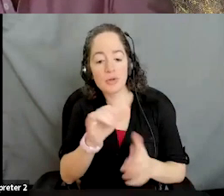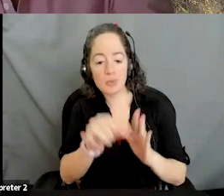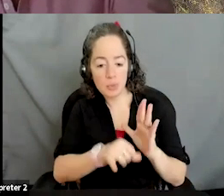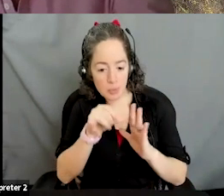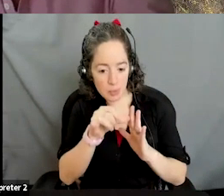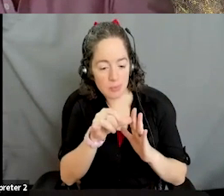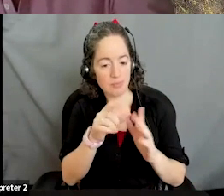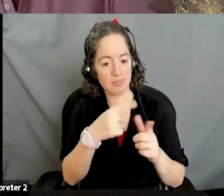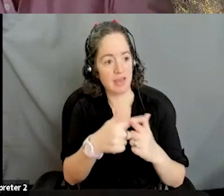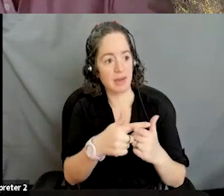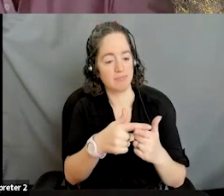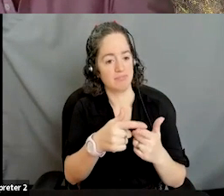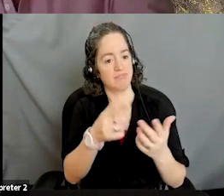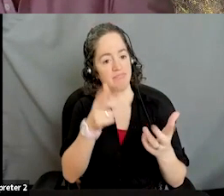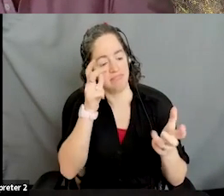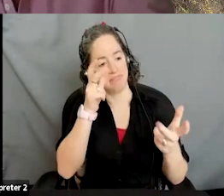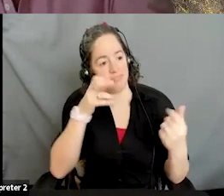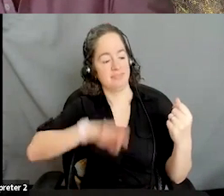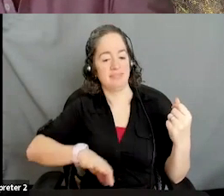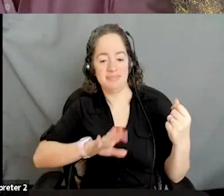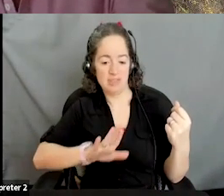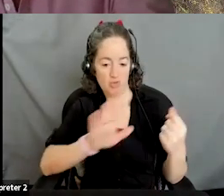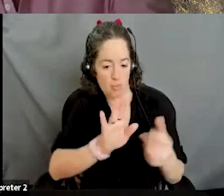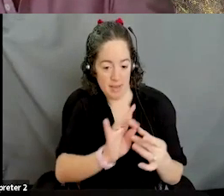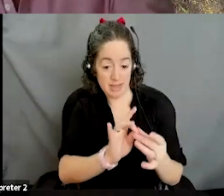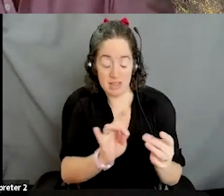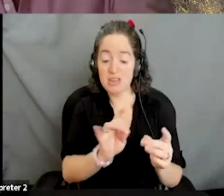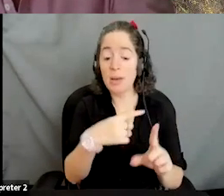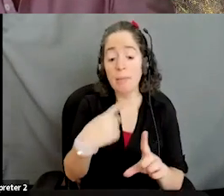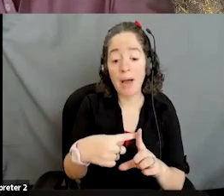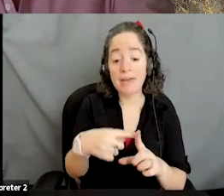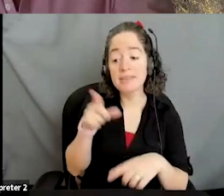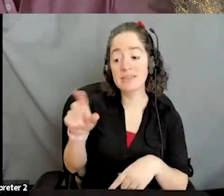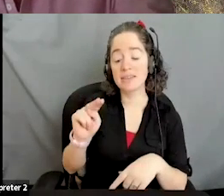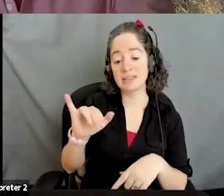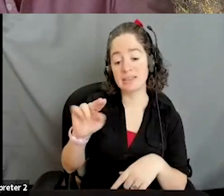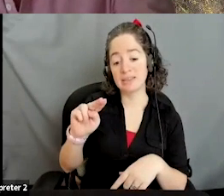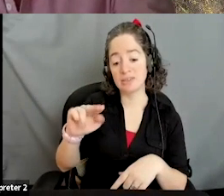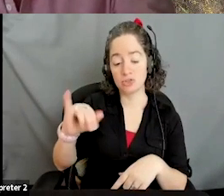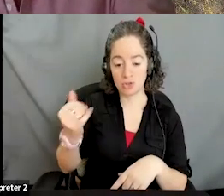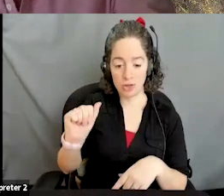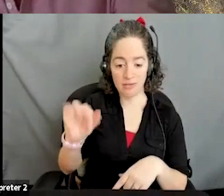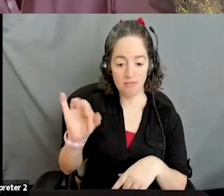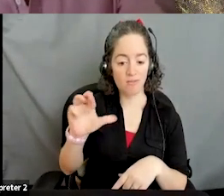I would say though, for sure, ideas on that front, blog post on the Ninja Forms blog would be great, talking about that.